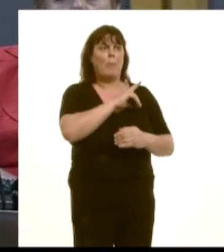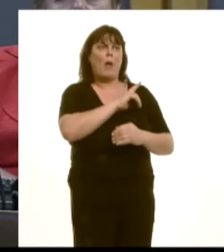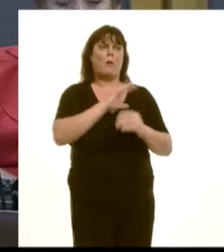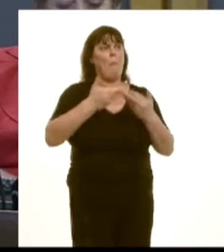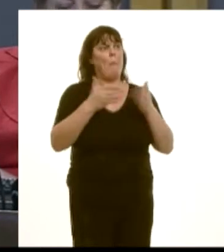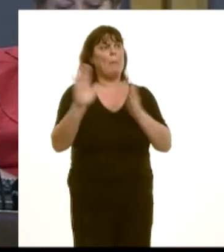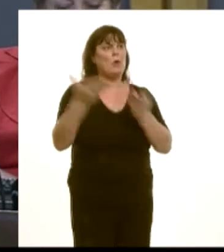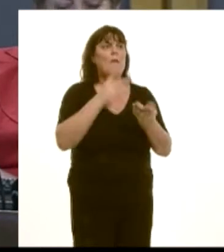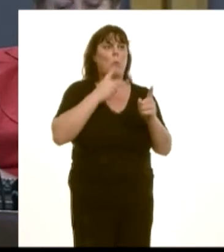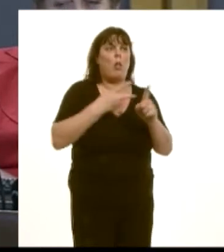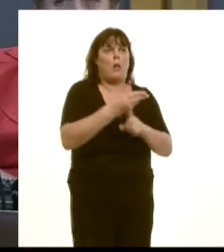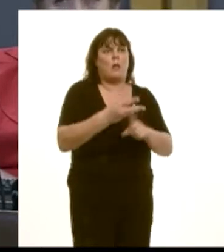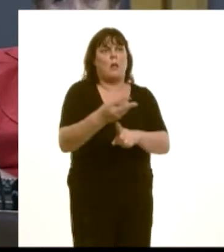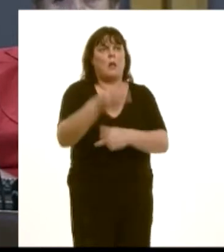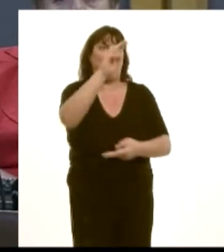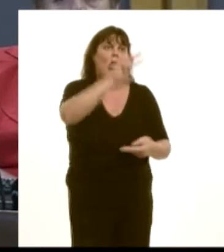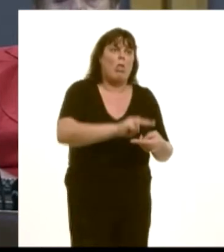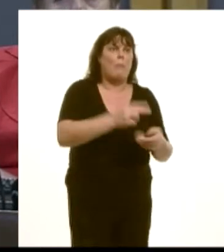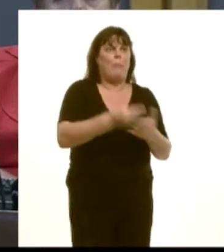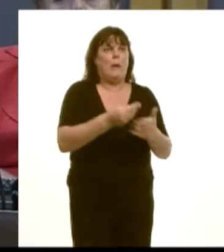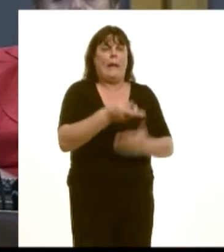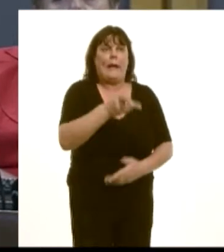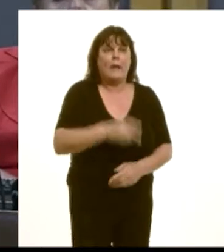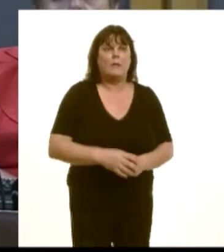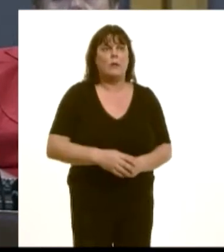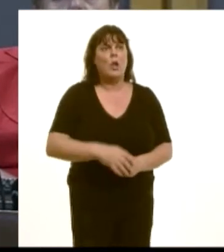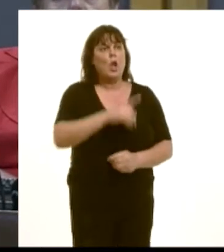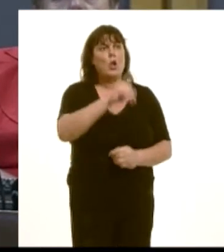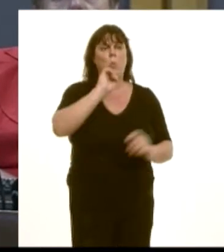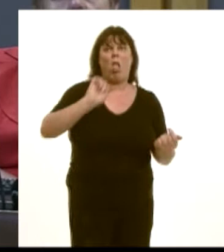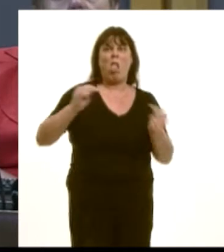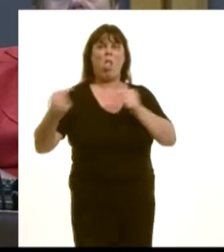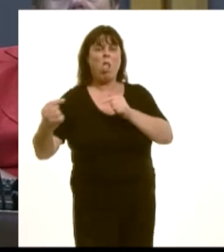am sure that you will not miss an opportunity to attack the coalition's plans. However,